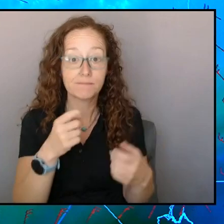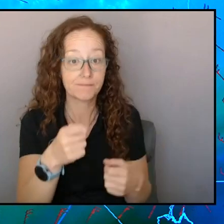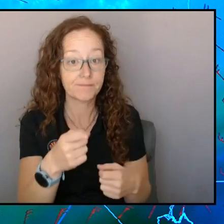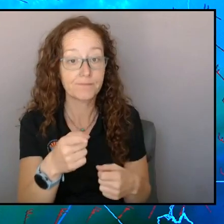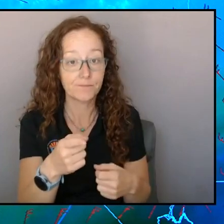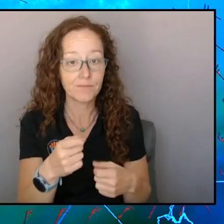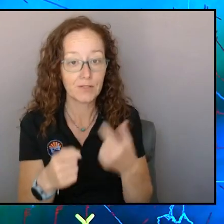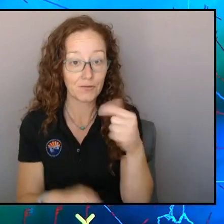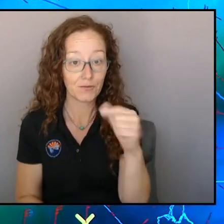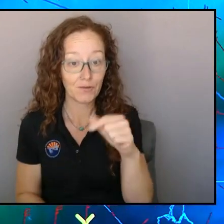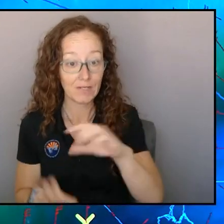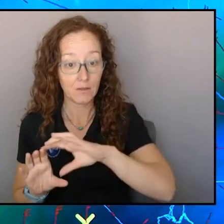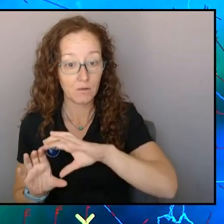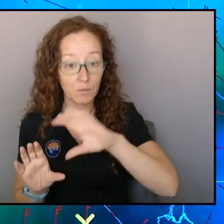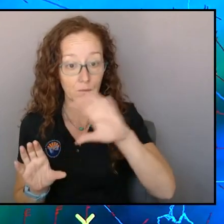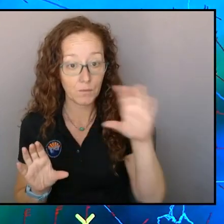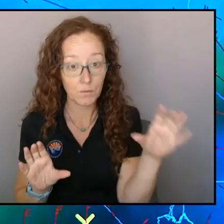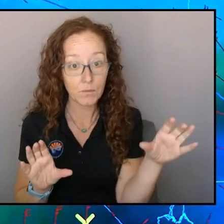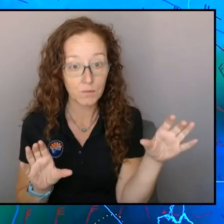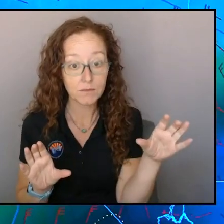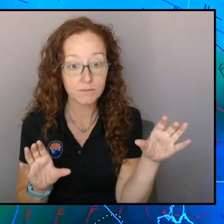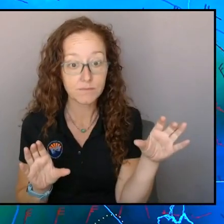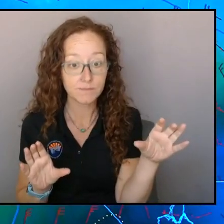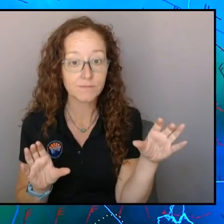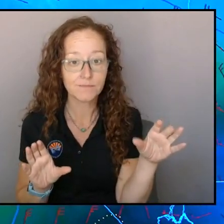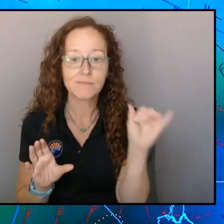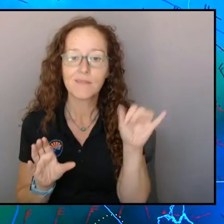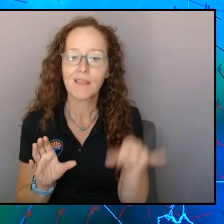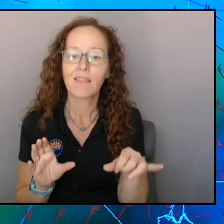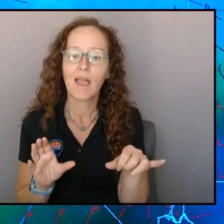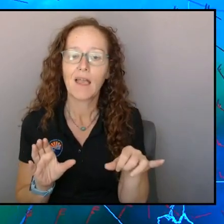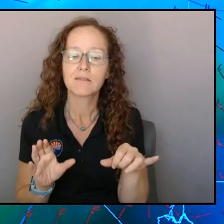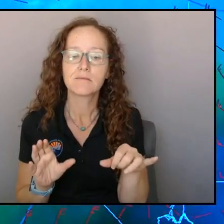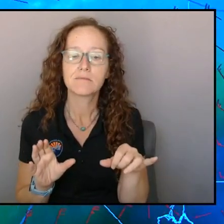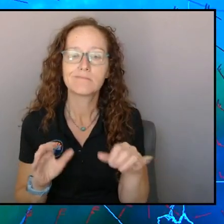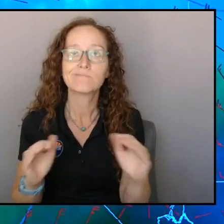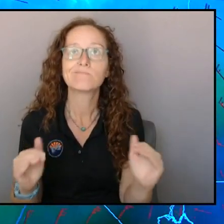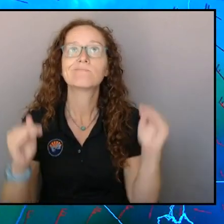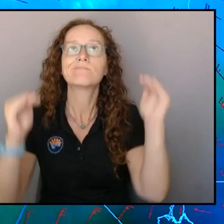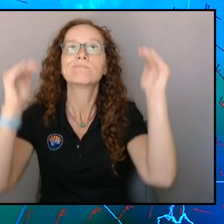here. So that is upper level water vapor. Very dry